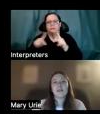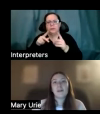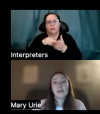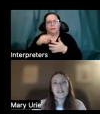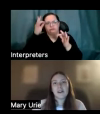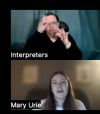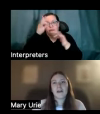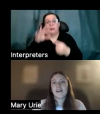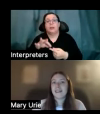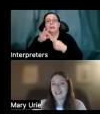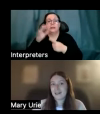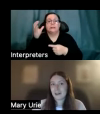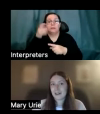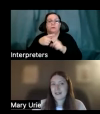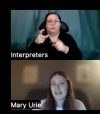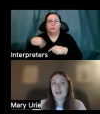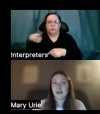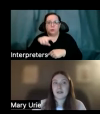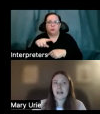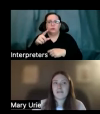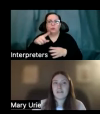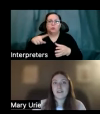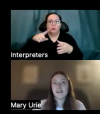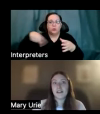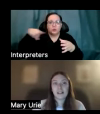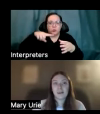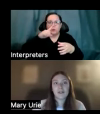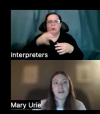you guys are the experts in your own life. So you are the experts